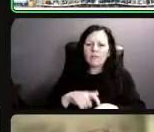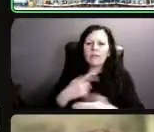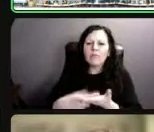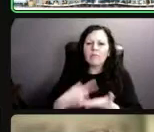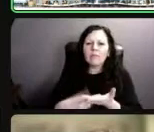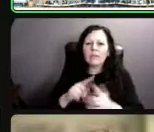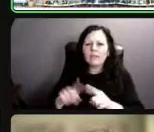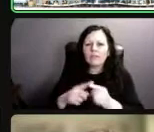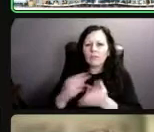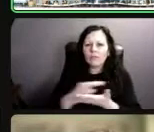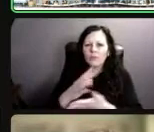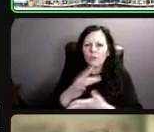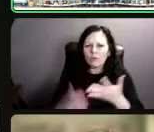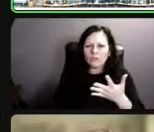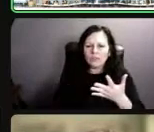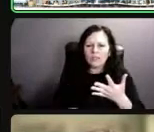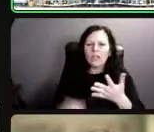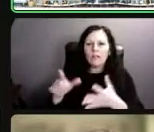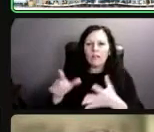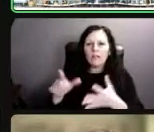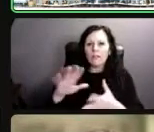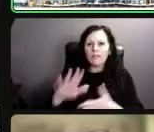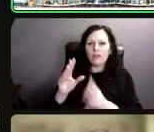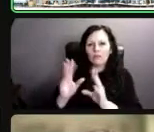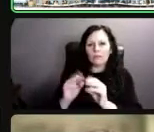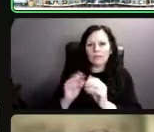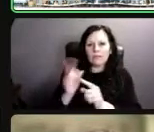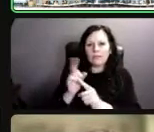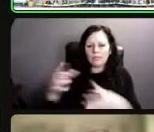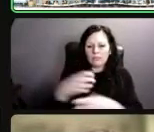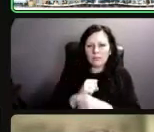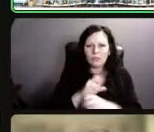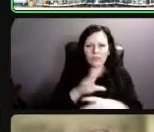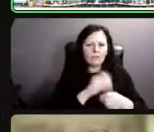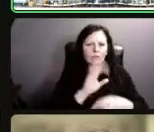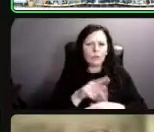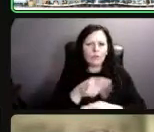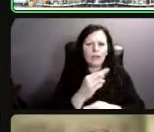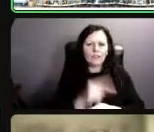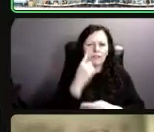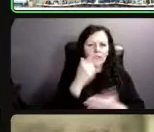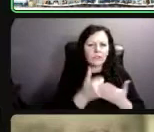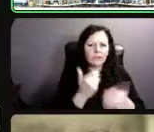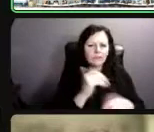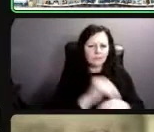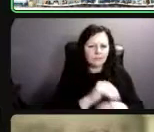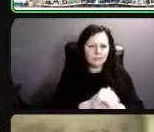COMMITTEE THAT MET SEVERAL TIMES AND LOOKED AT MANY GET